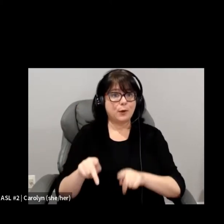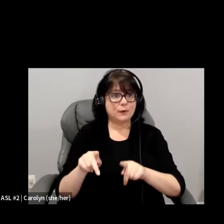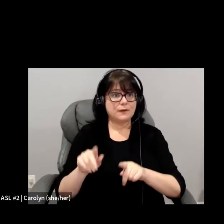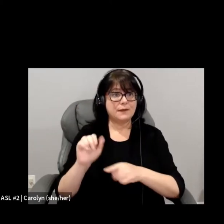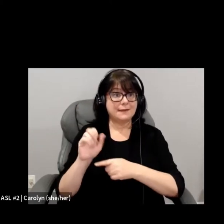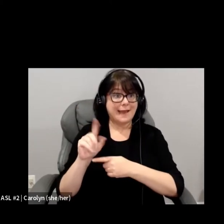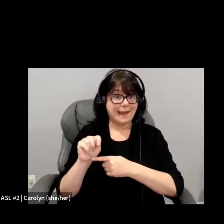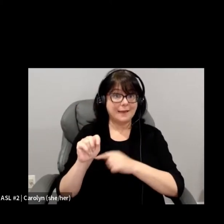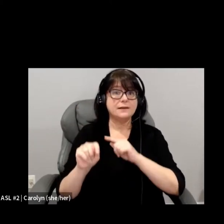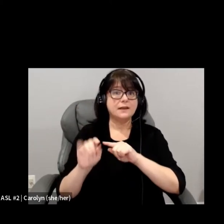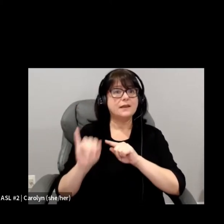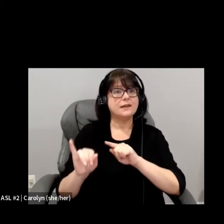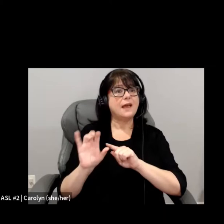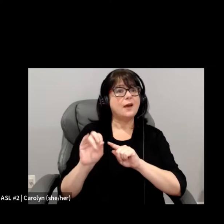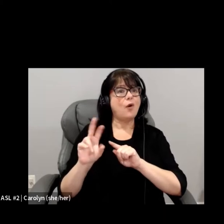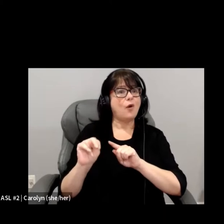DISABILITY STATUTE.